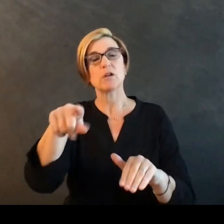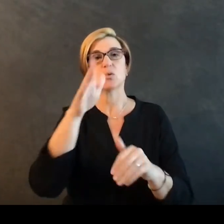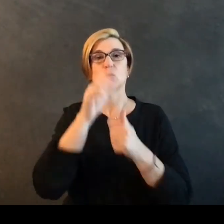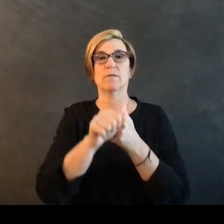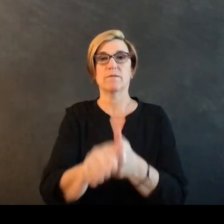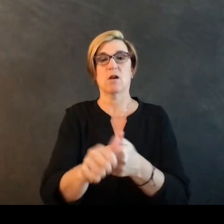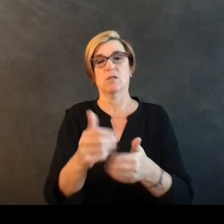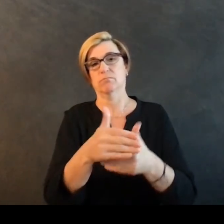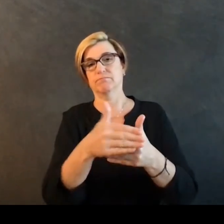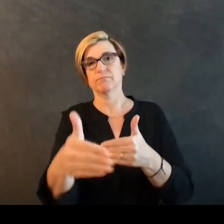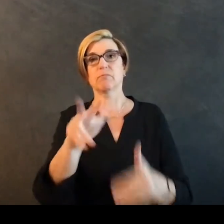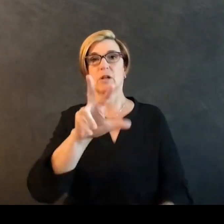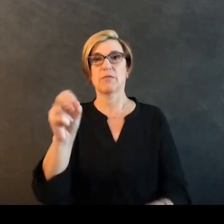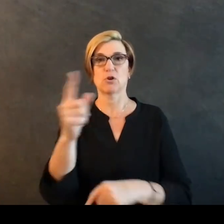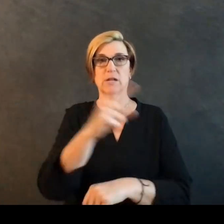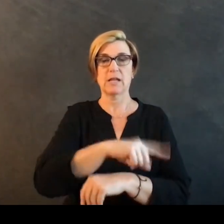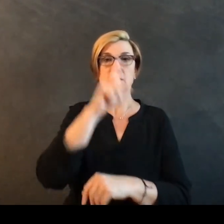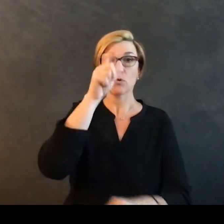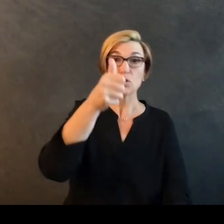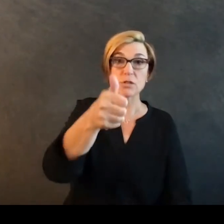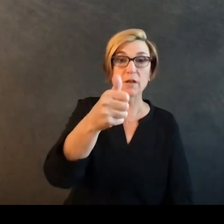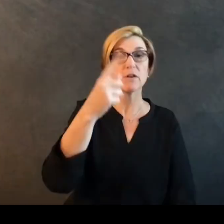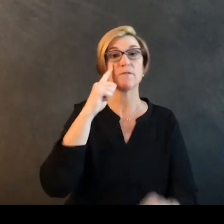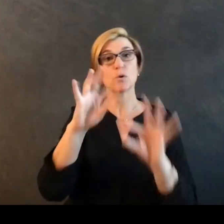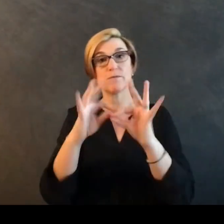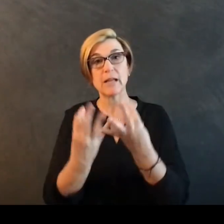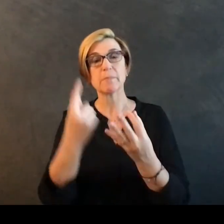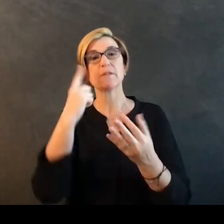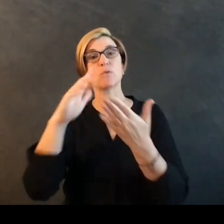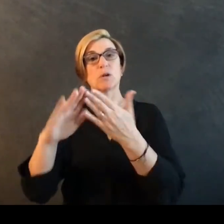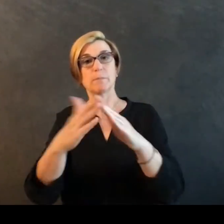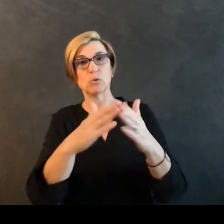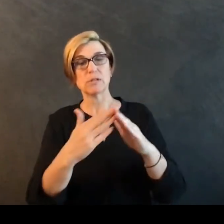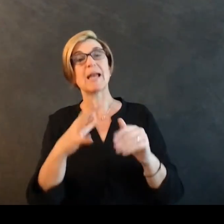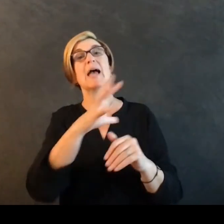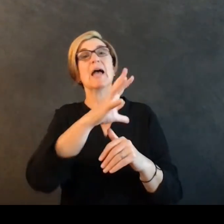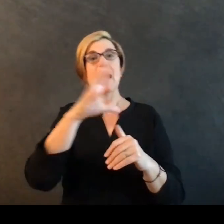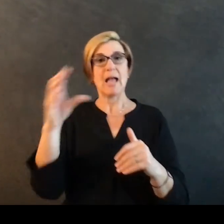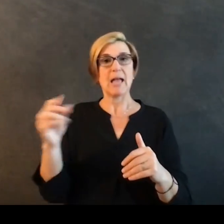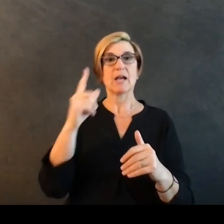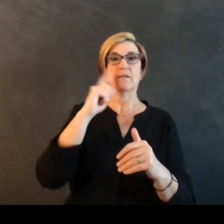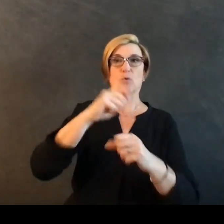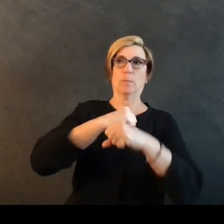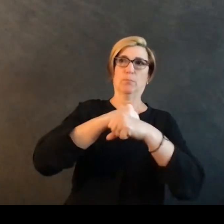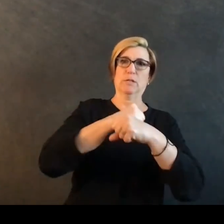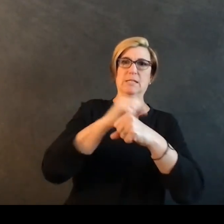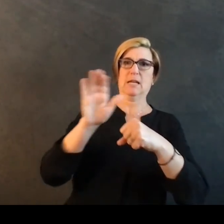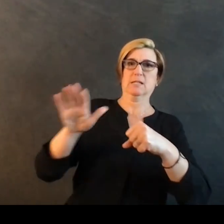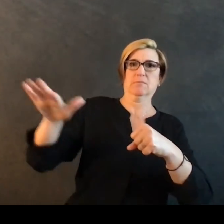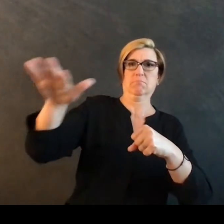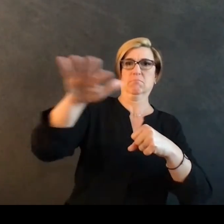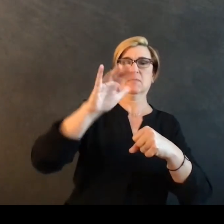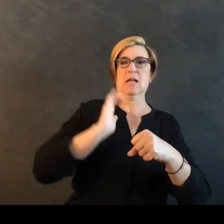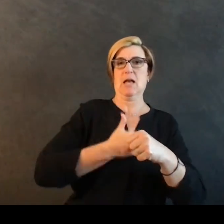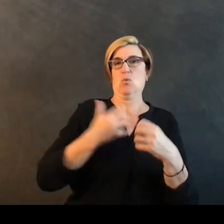health the health of your community and to ensure the strength and vitality of the greatest healthcare system in the world